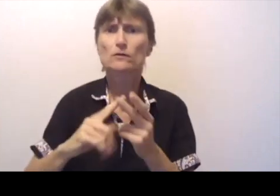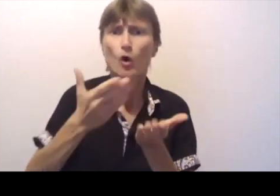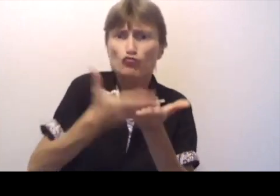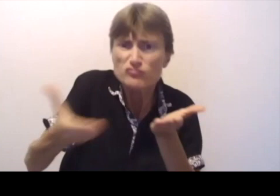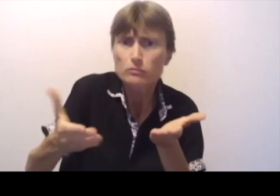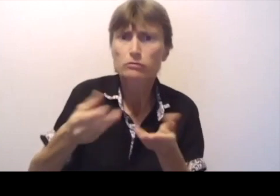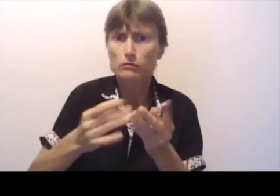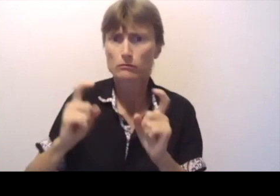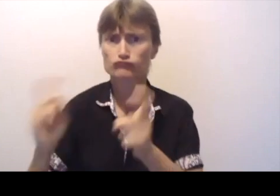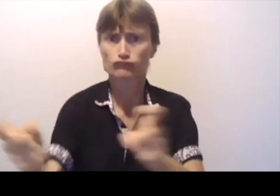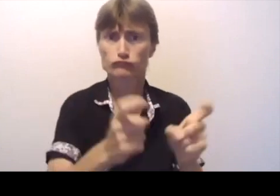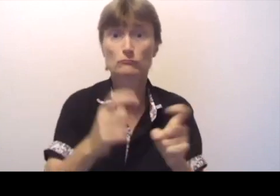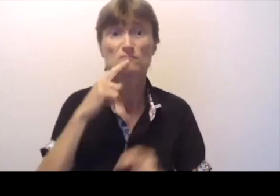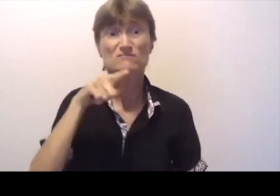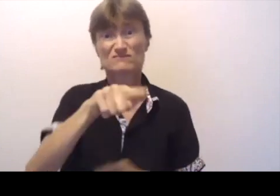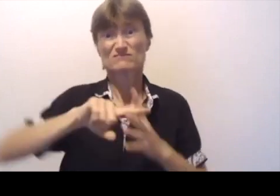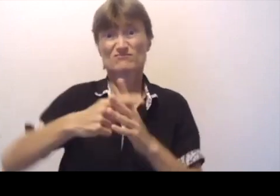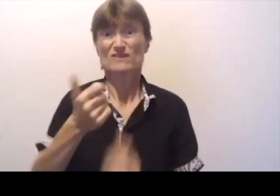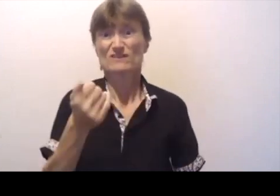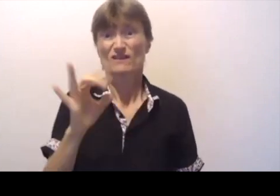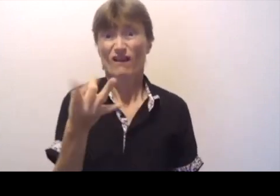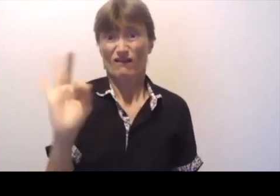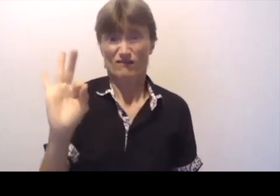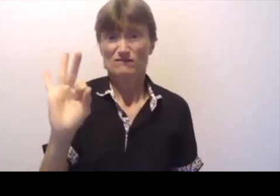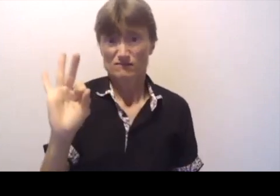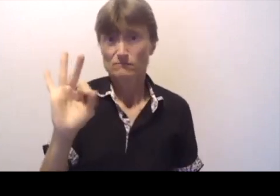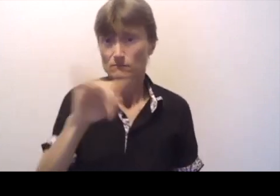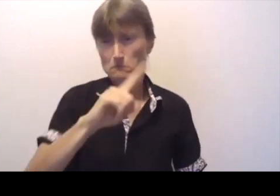just happened in 1989 uh very much in support of